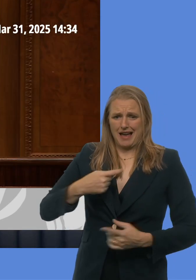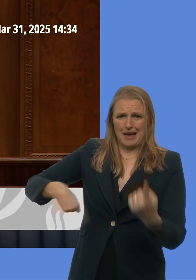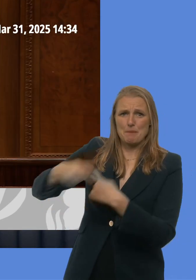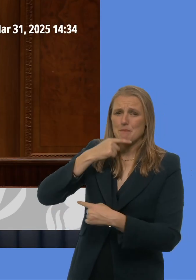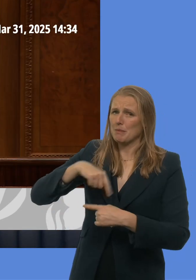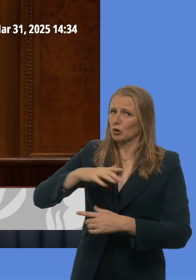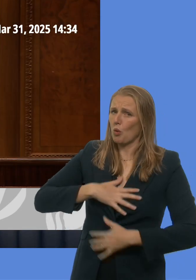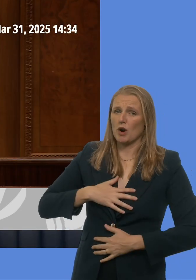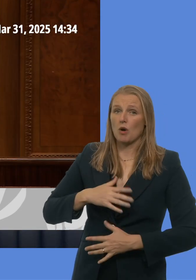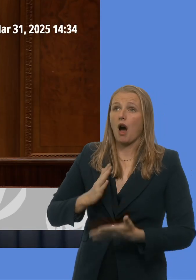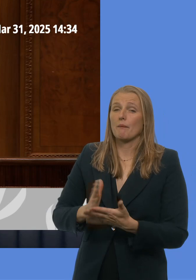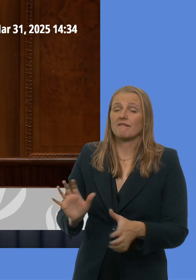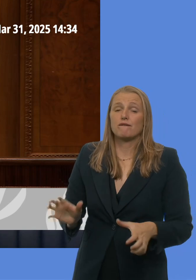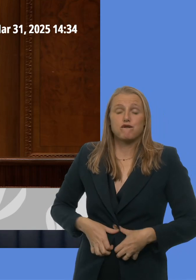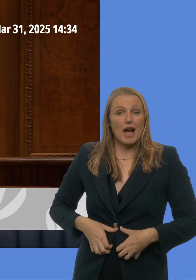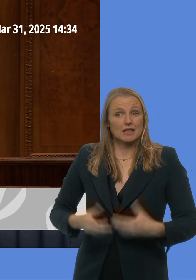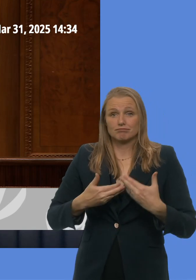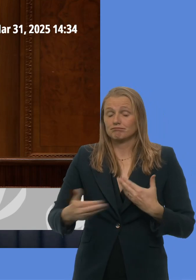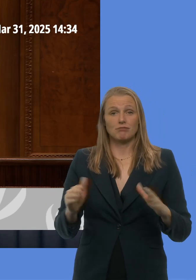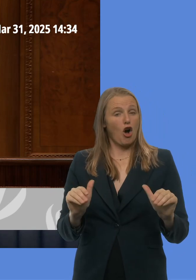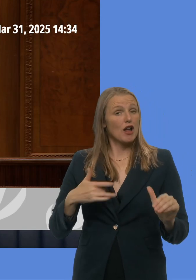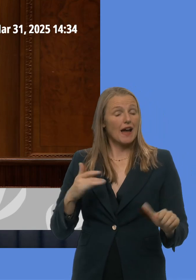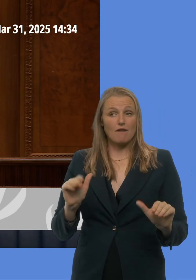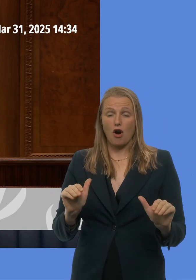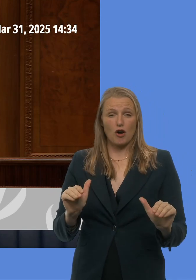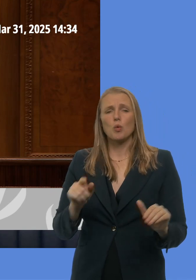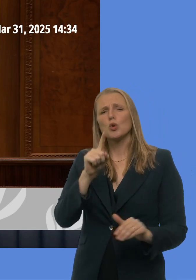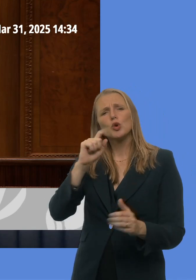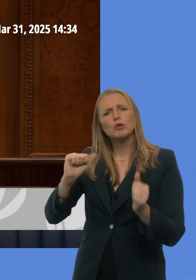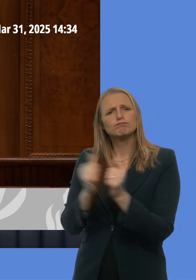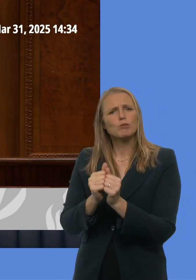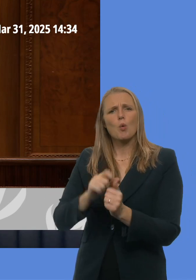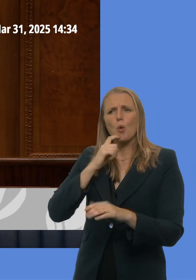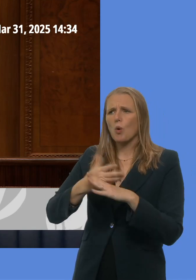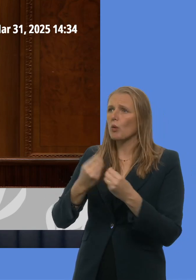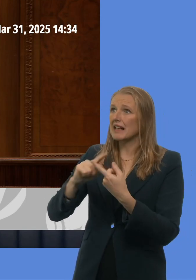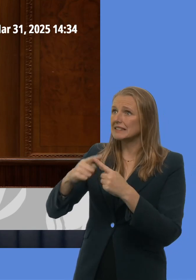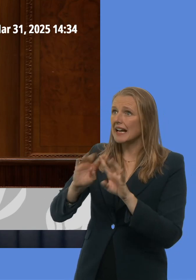with the First Minister and, indeed, the entire Executive to urge the British Government to reverse